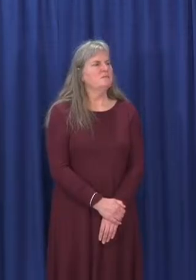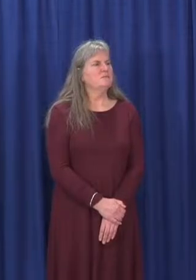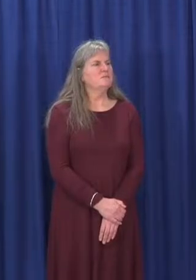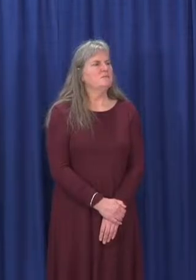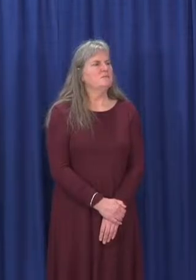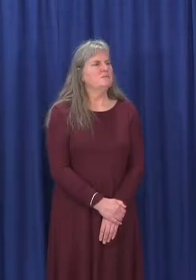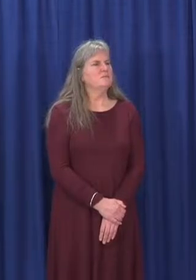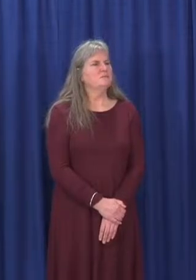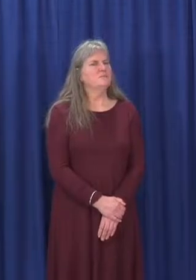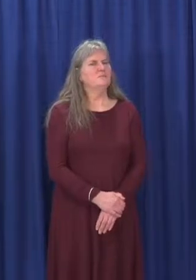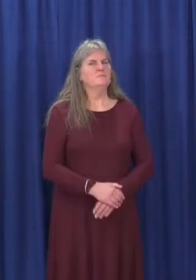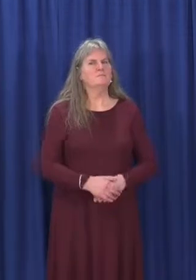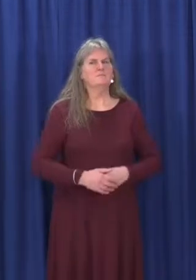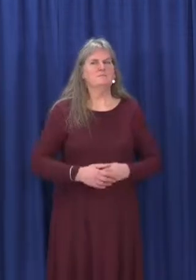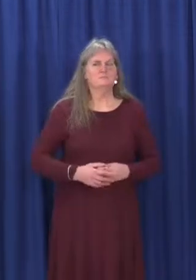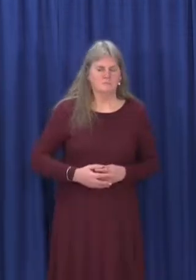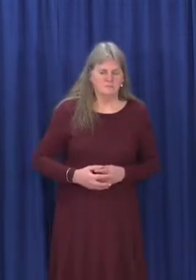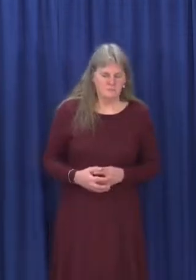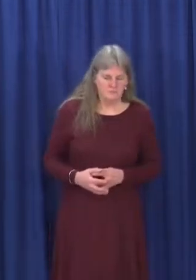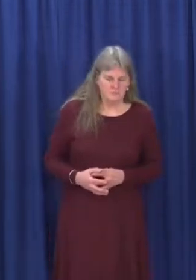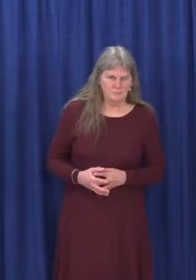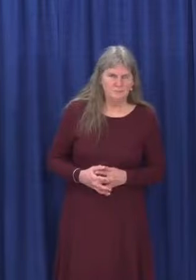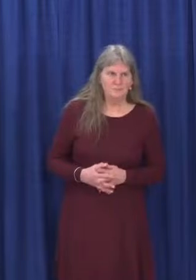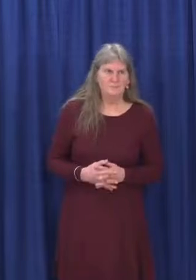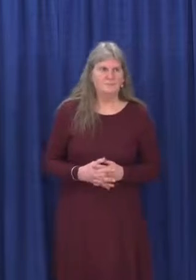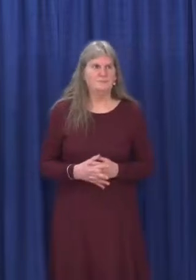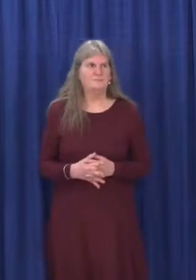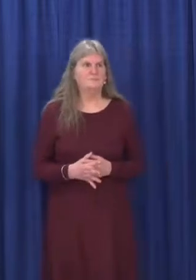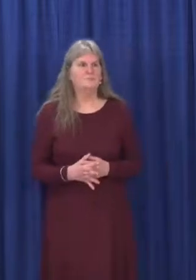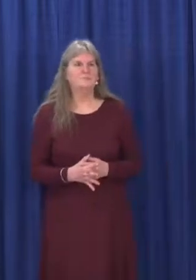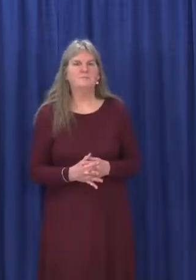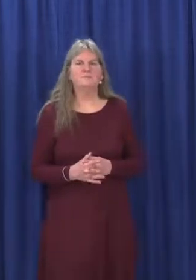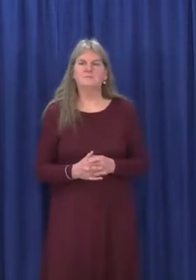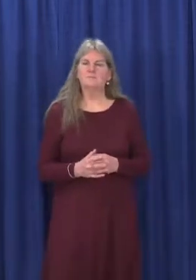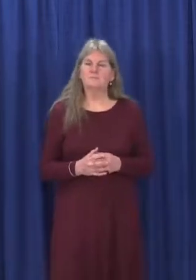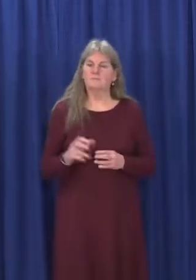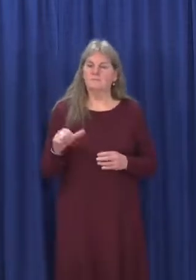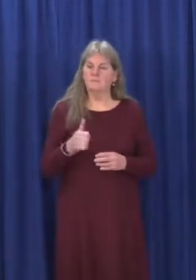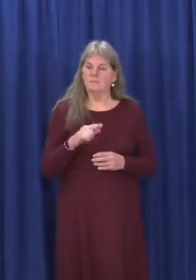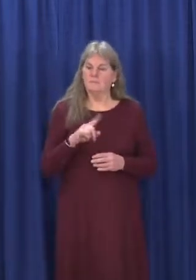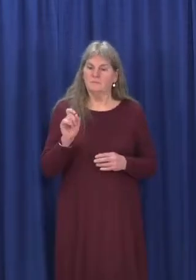Merci beaucoup. Thank you. Claudienne, do you have another question?